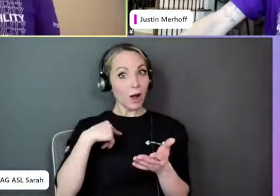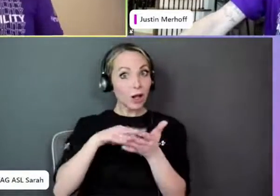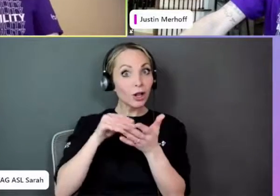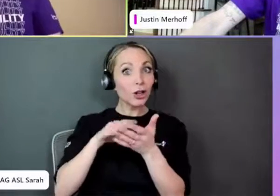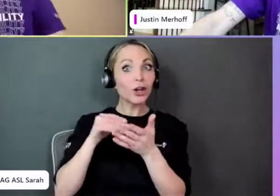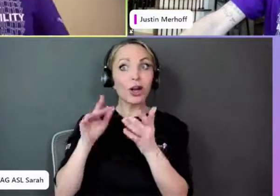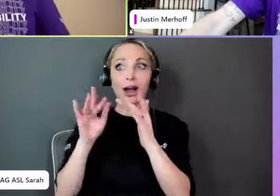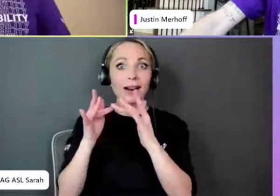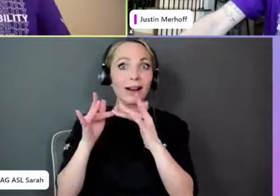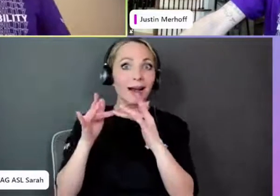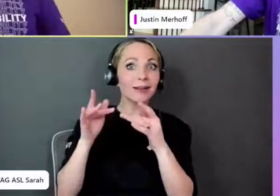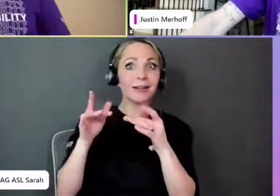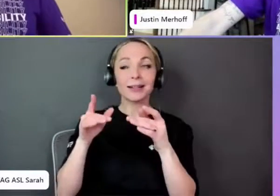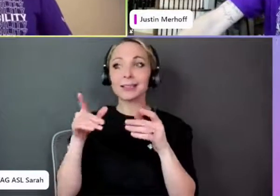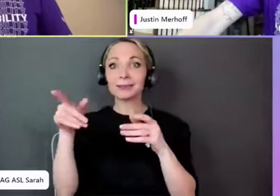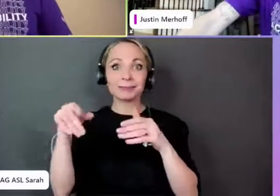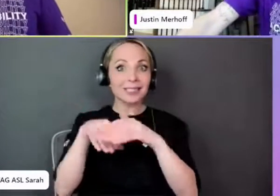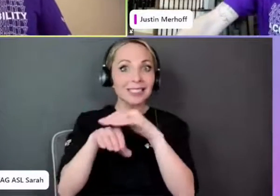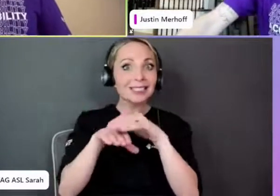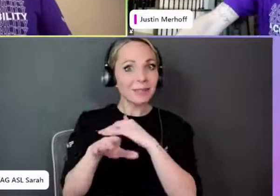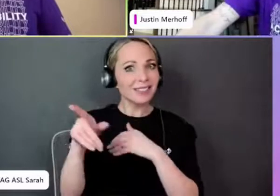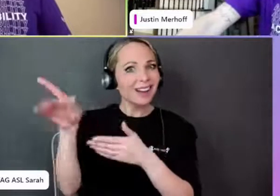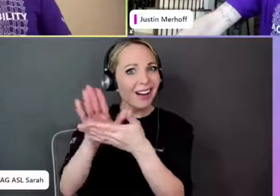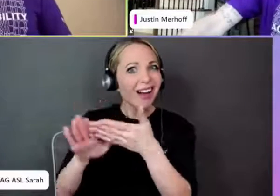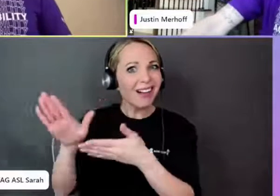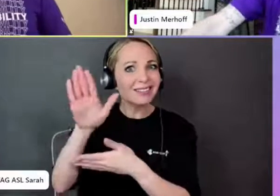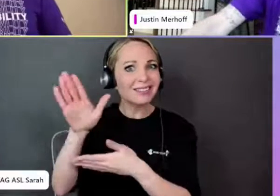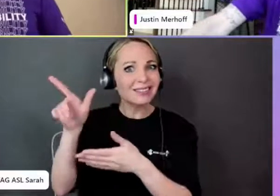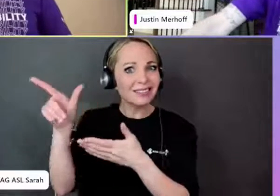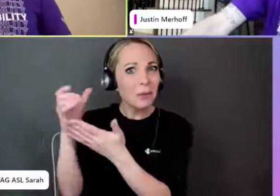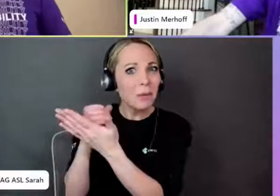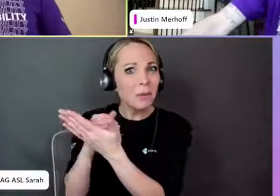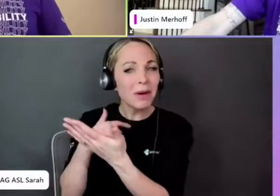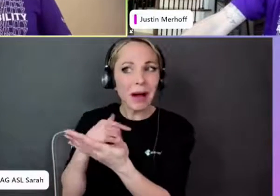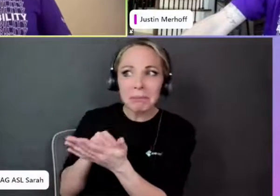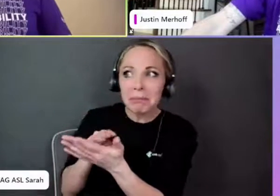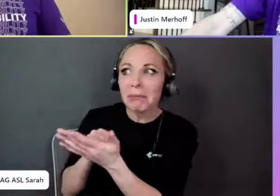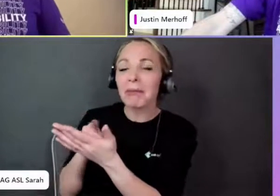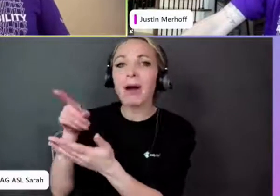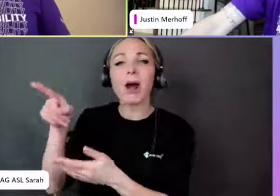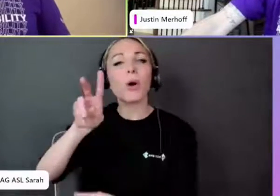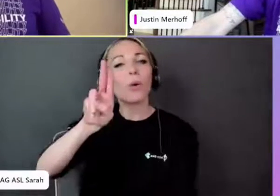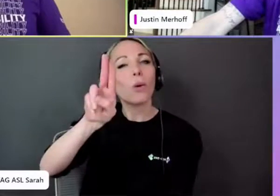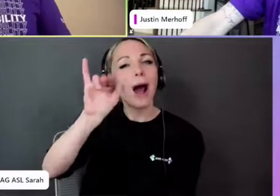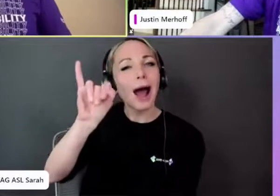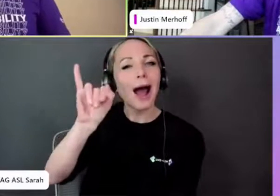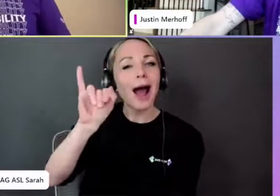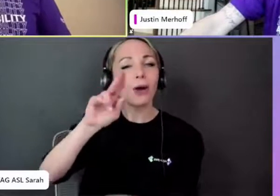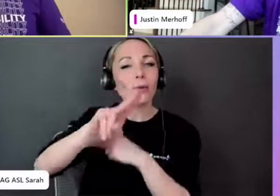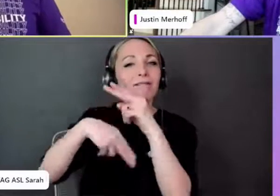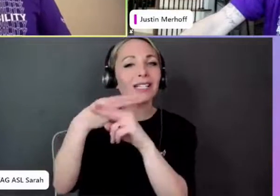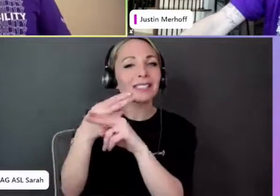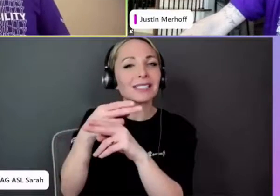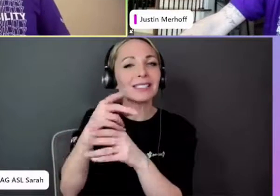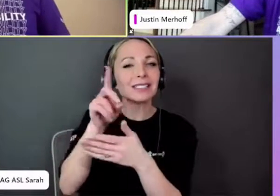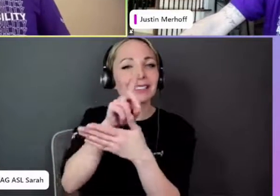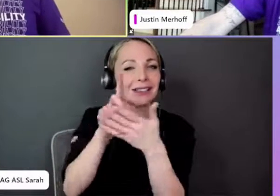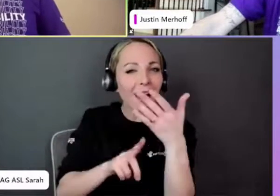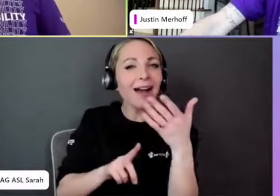It was a college course about UI and design. And part of our, so we're building a project and at one stage